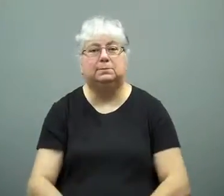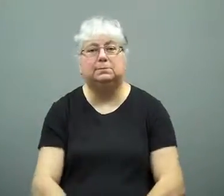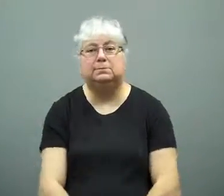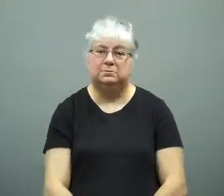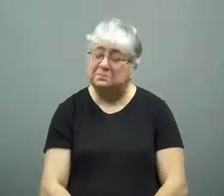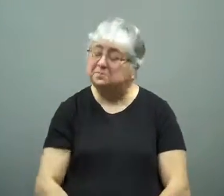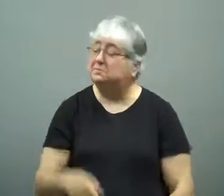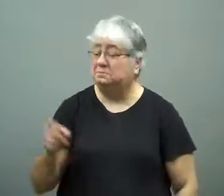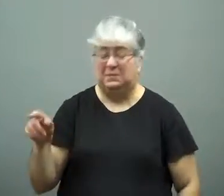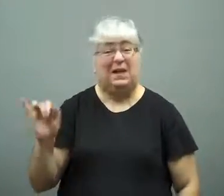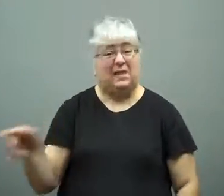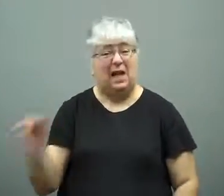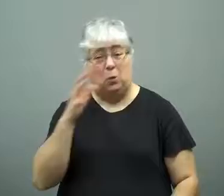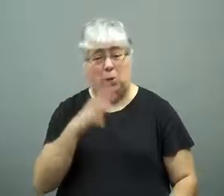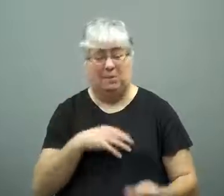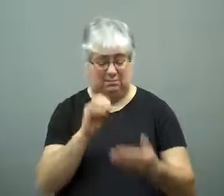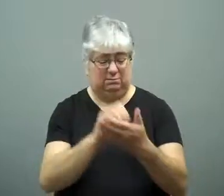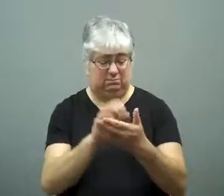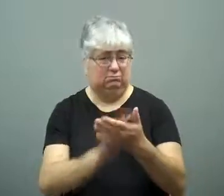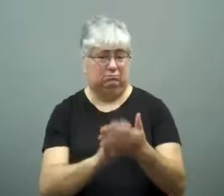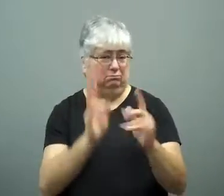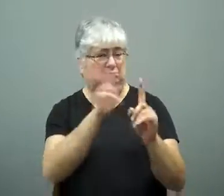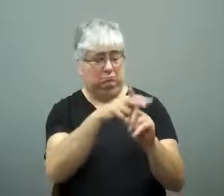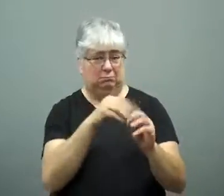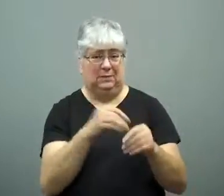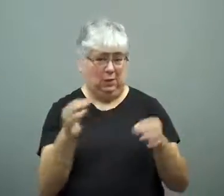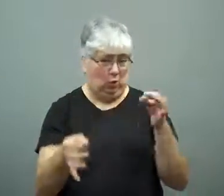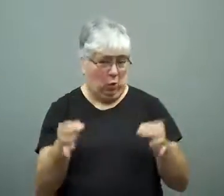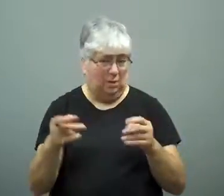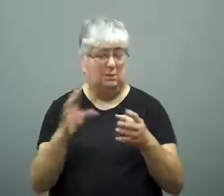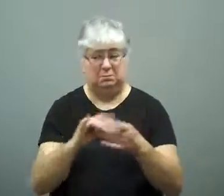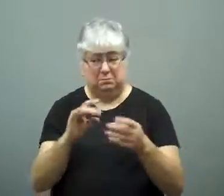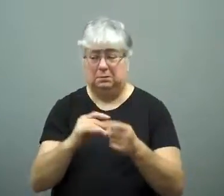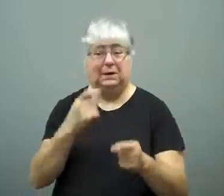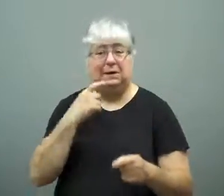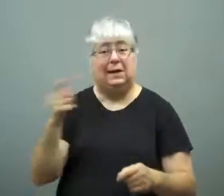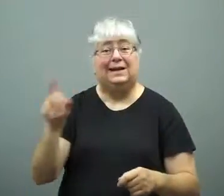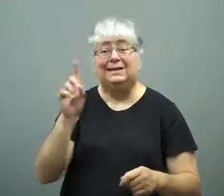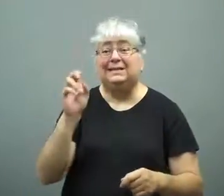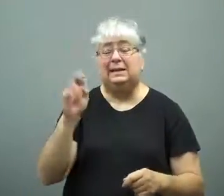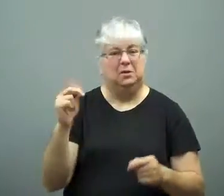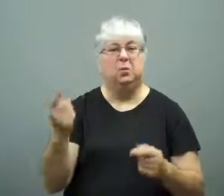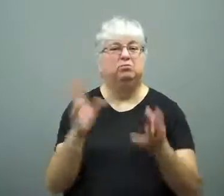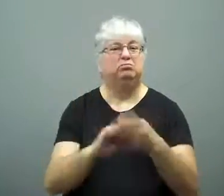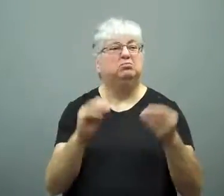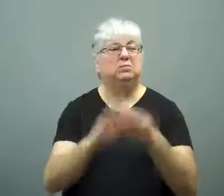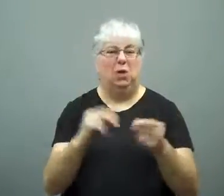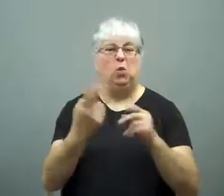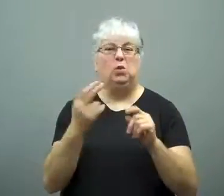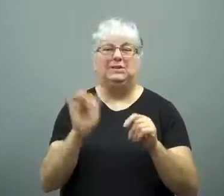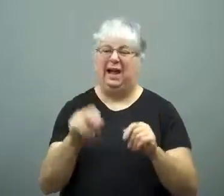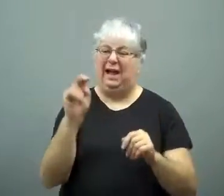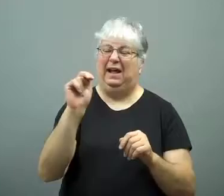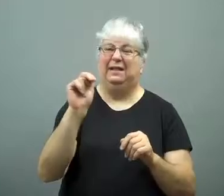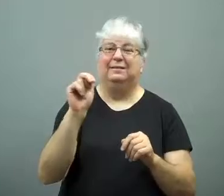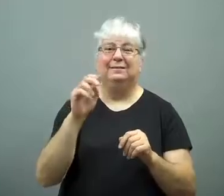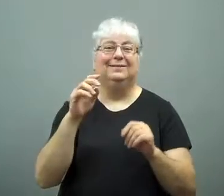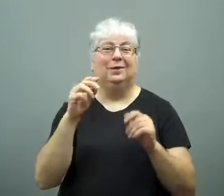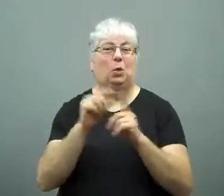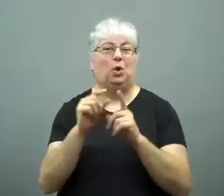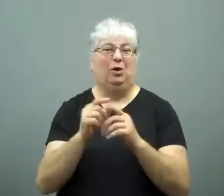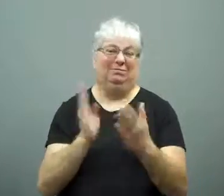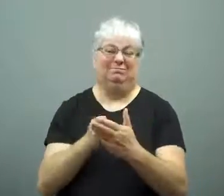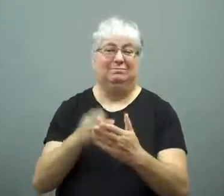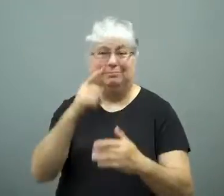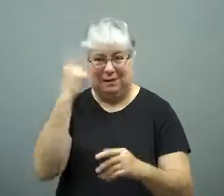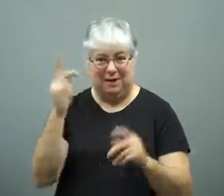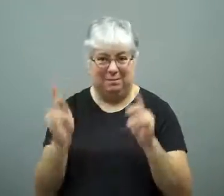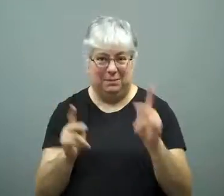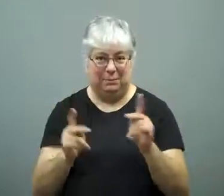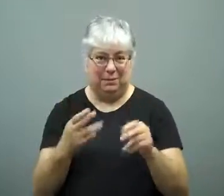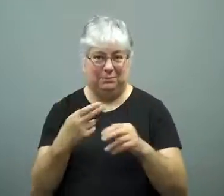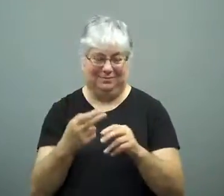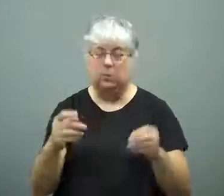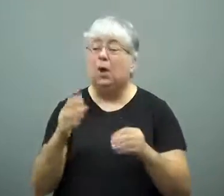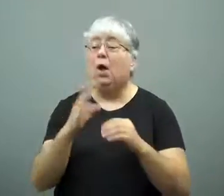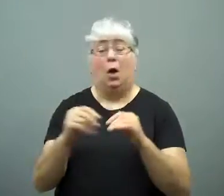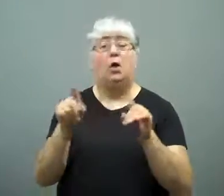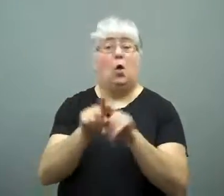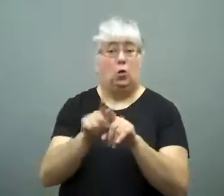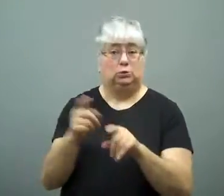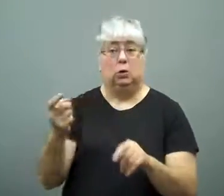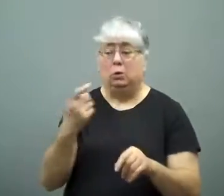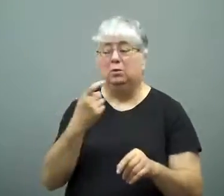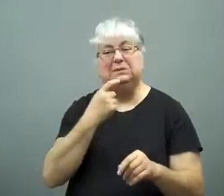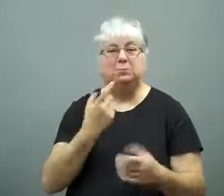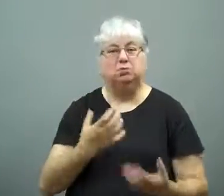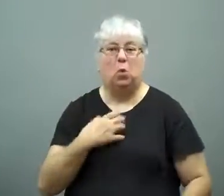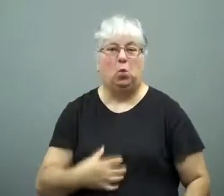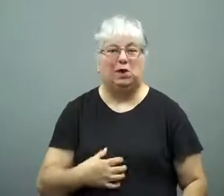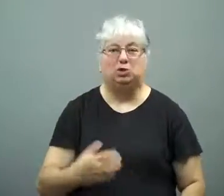In her filings, she claimed Deen would use the N word in referring to black people.